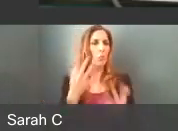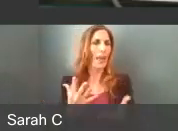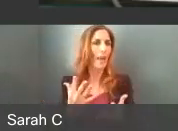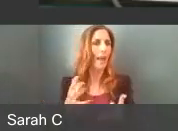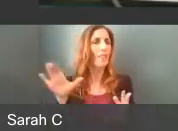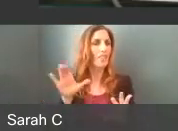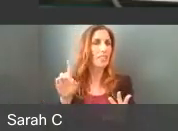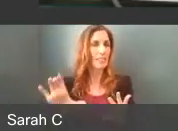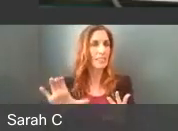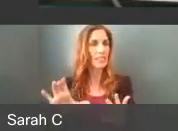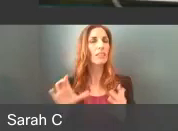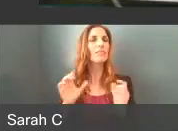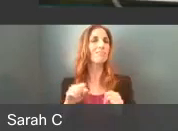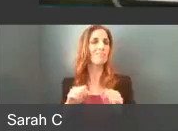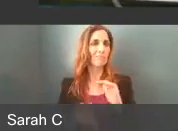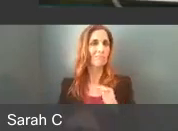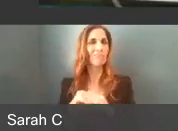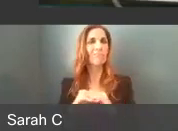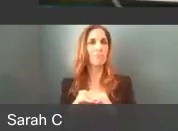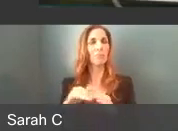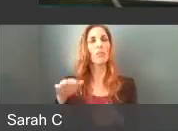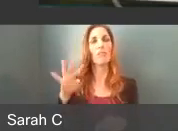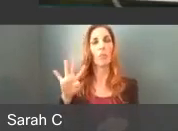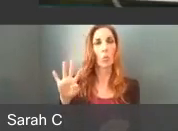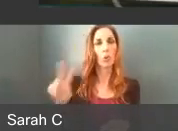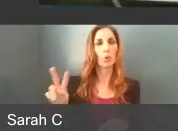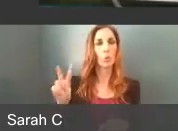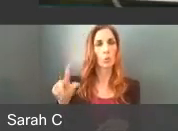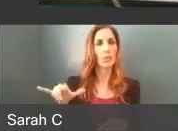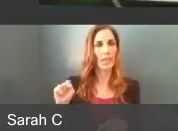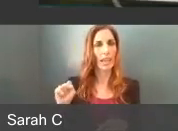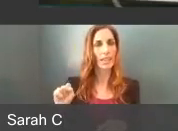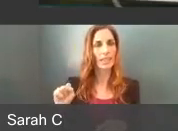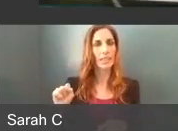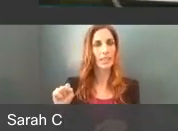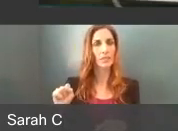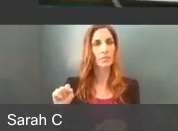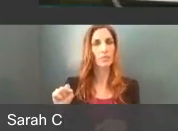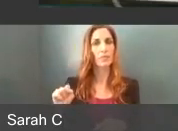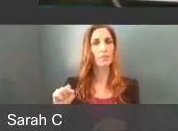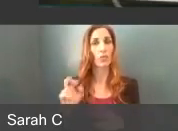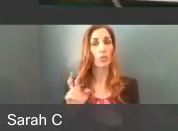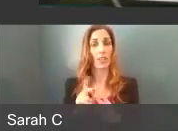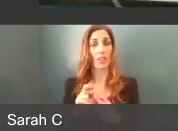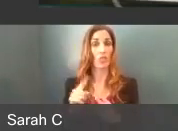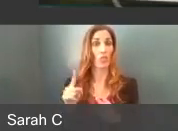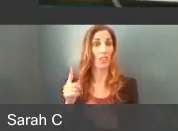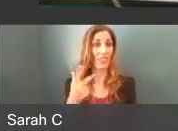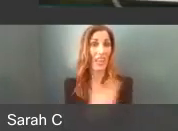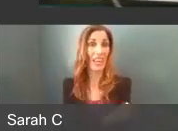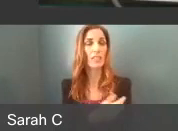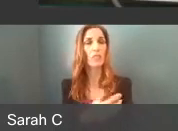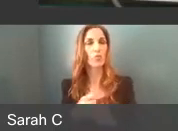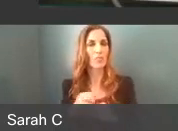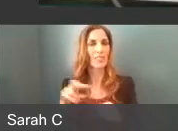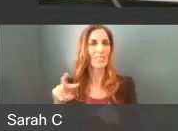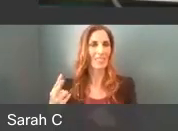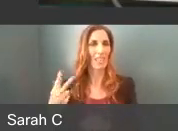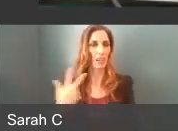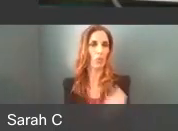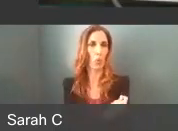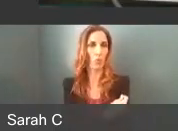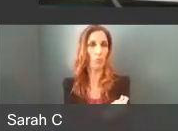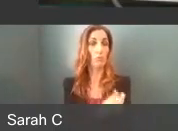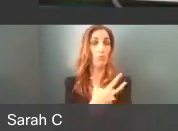can be as long as 42 days for either vaccine to receive the second dose. But we certainly want